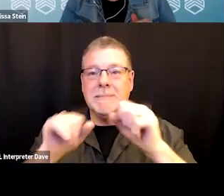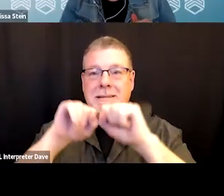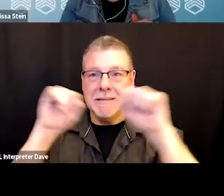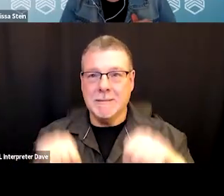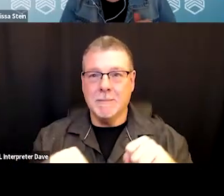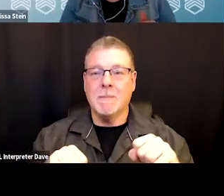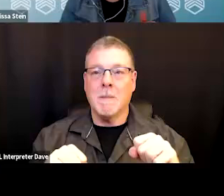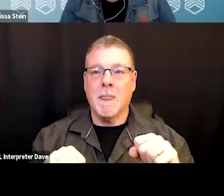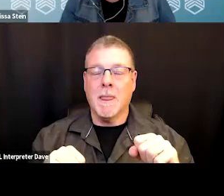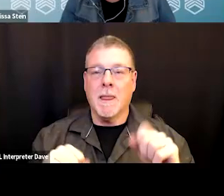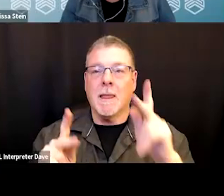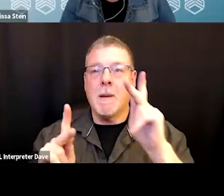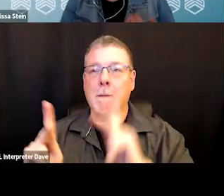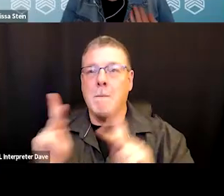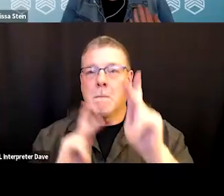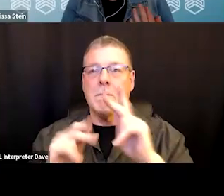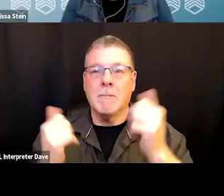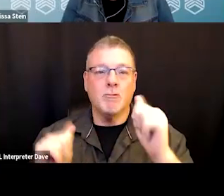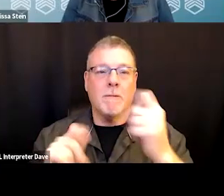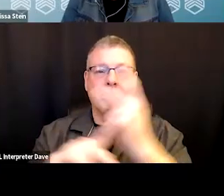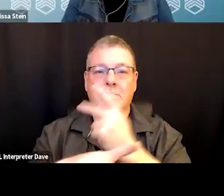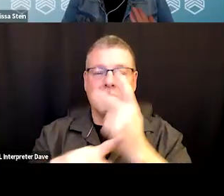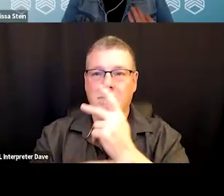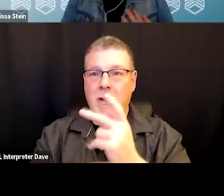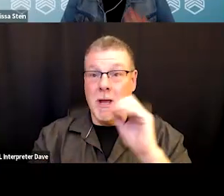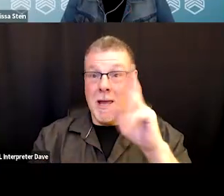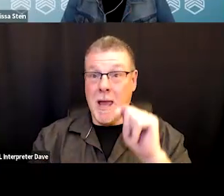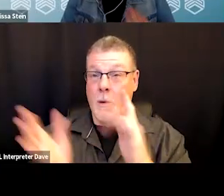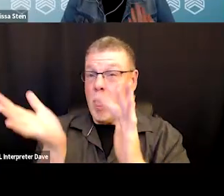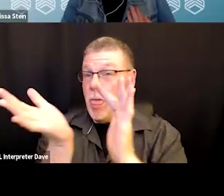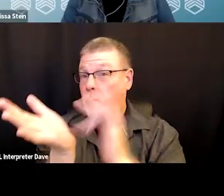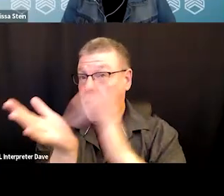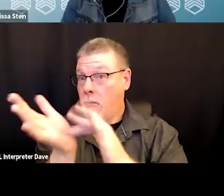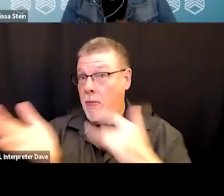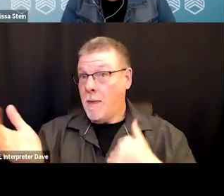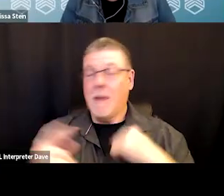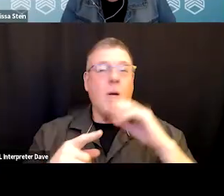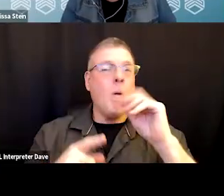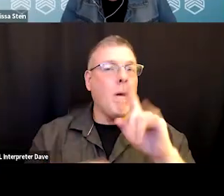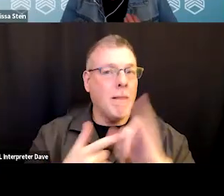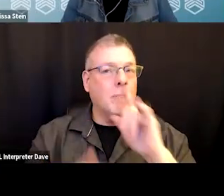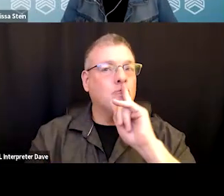folks always are trying to figure out, is the person manipulating me or is this a trauma response?